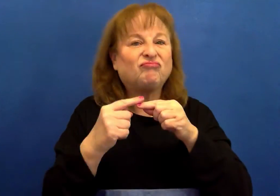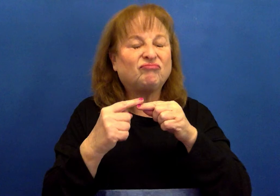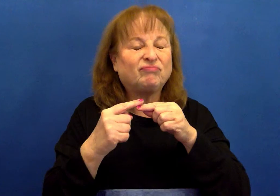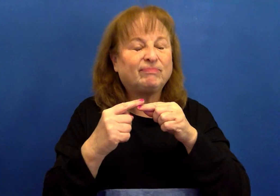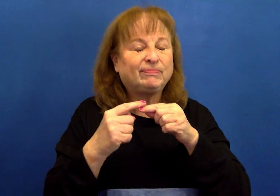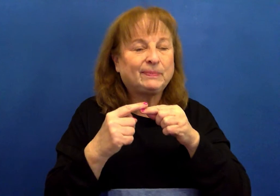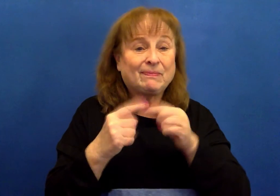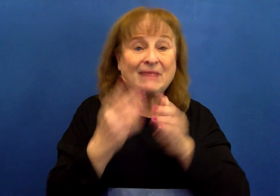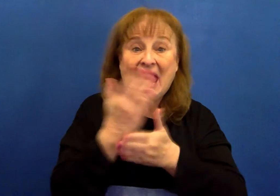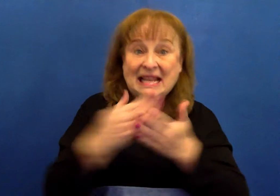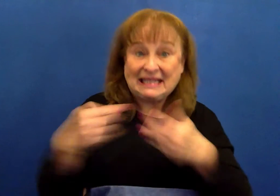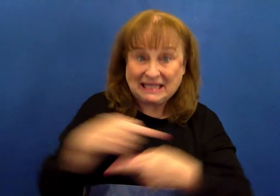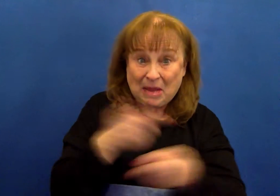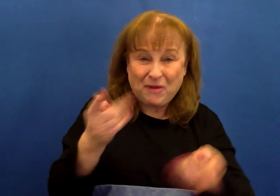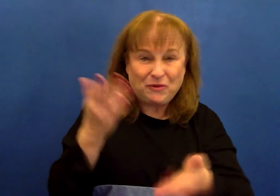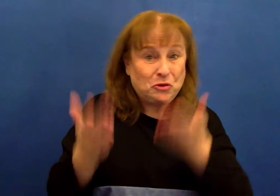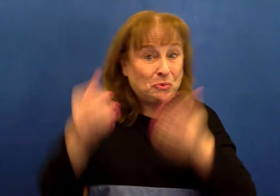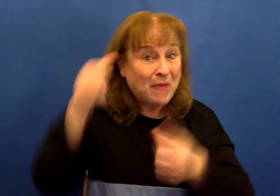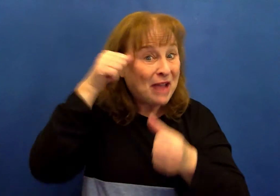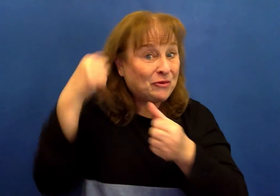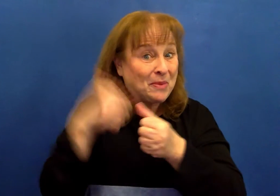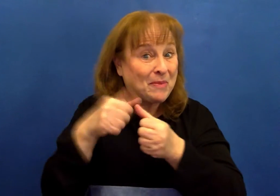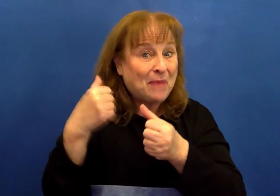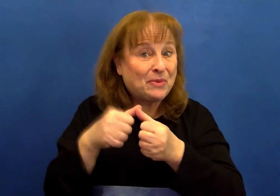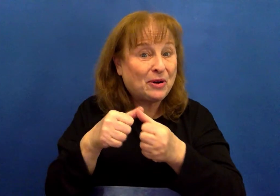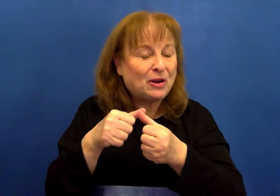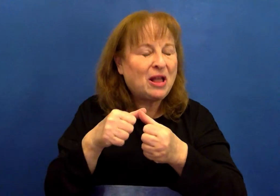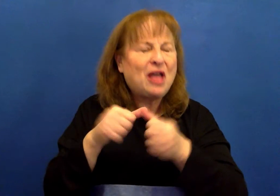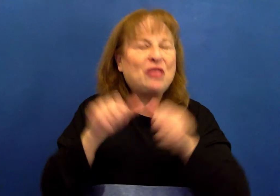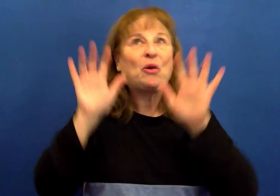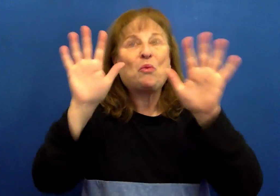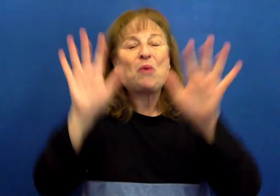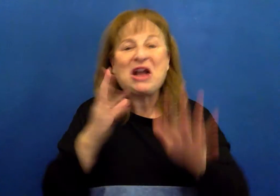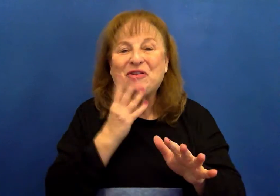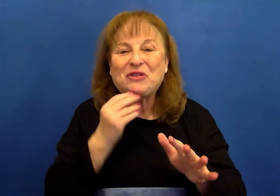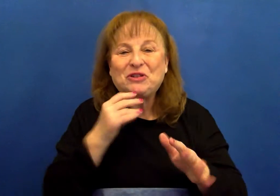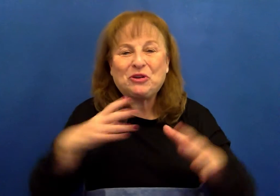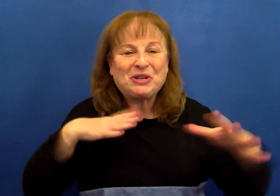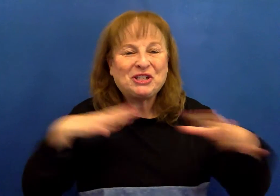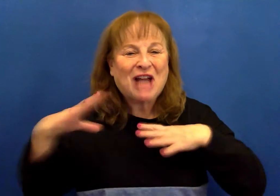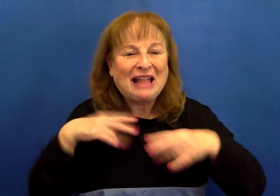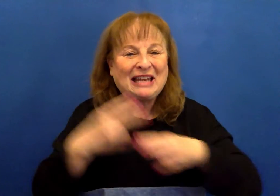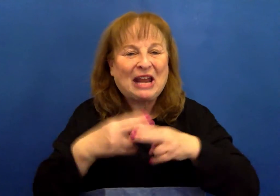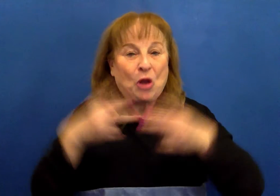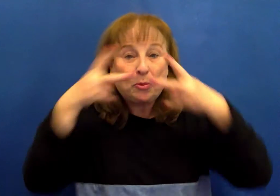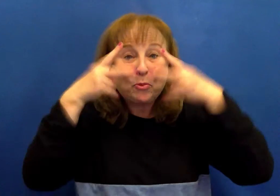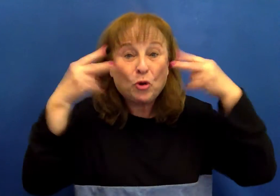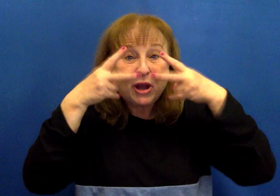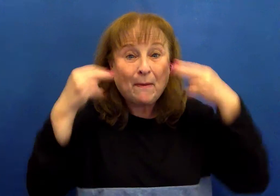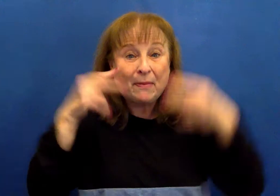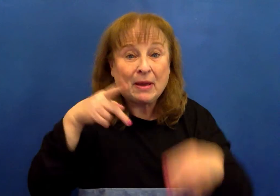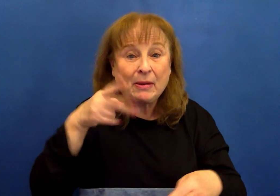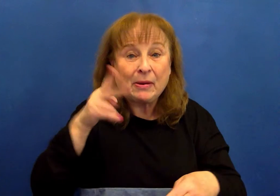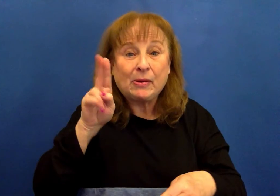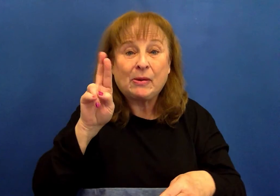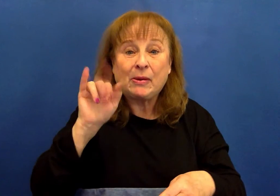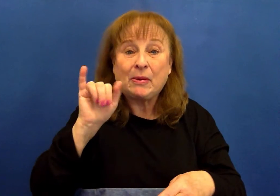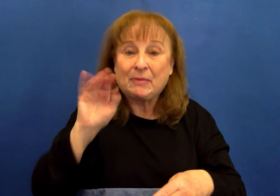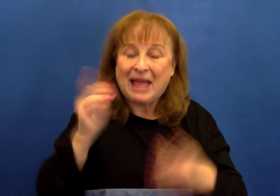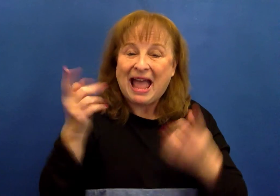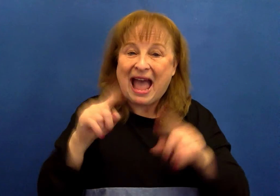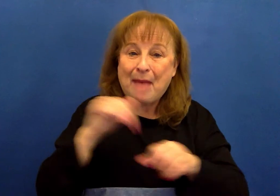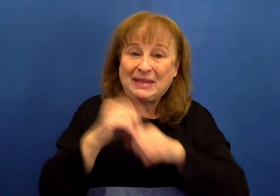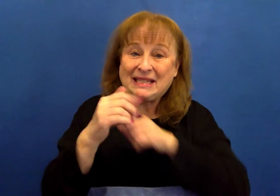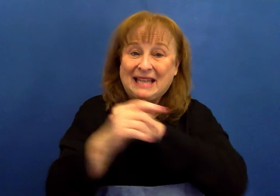Some of you may remember that the wonderful Jewish holiday of Purim comes in the month of Adar.